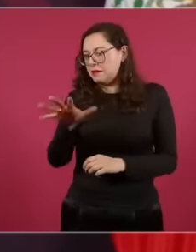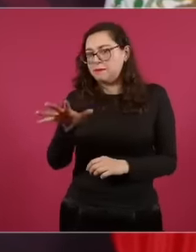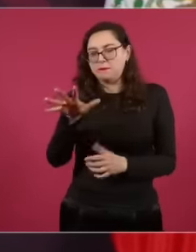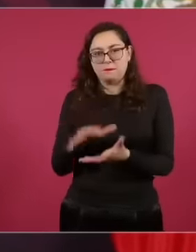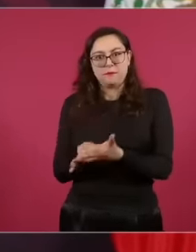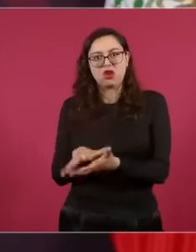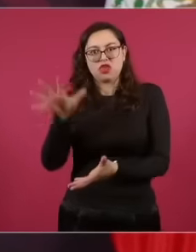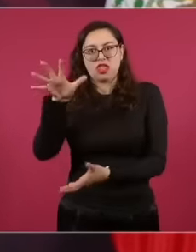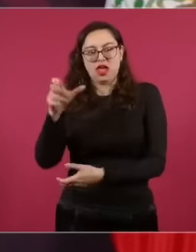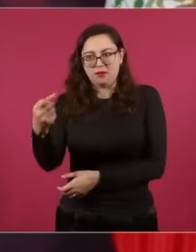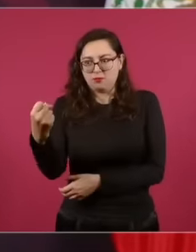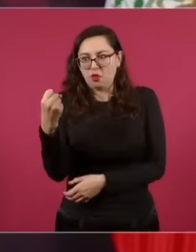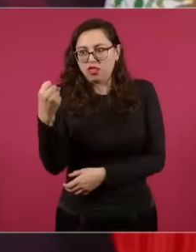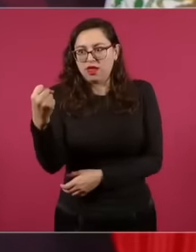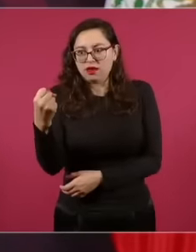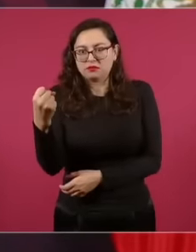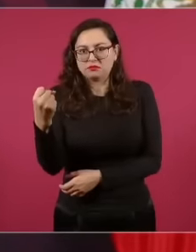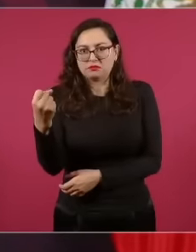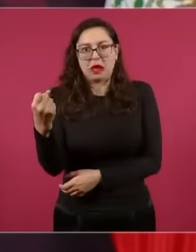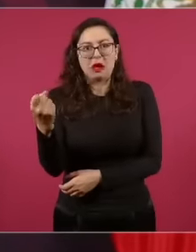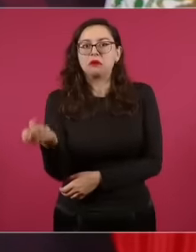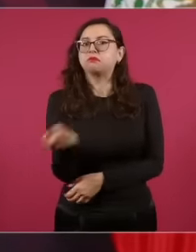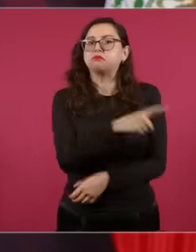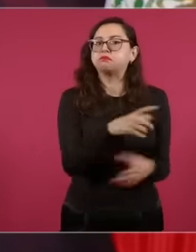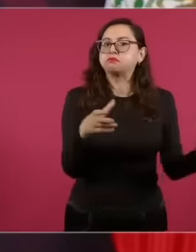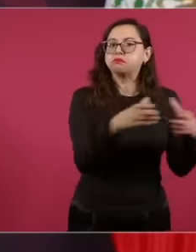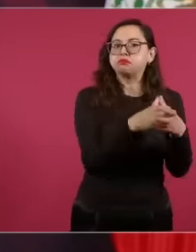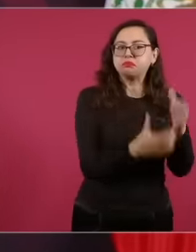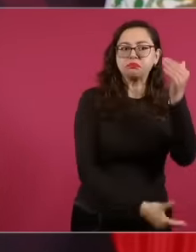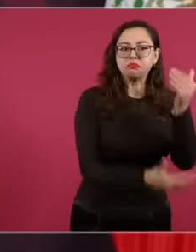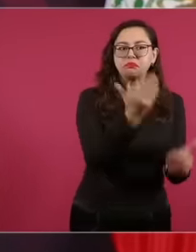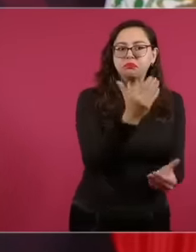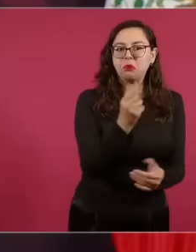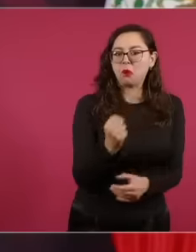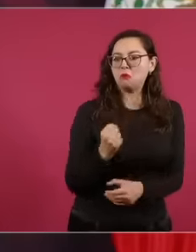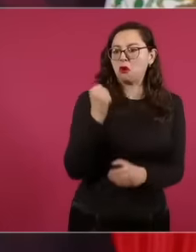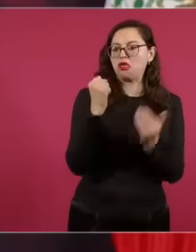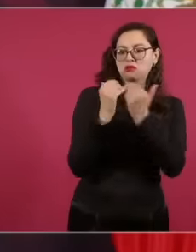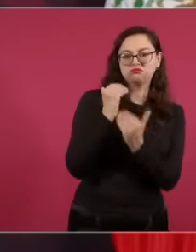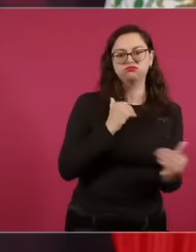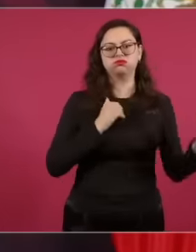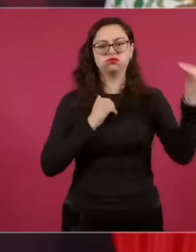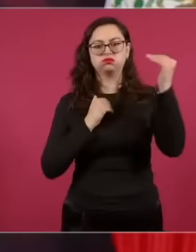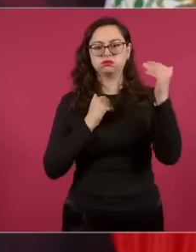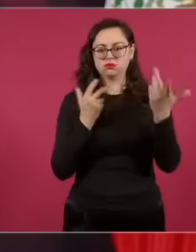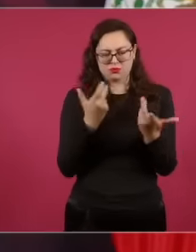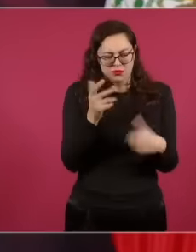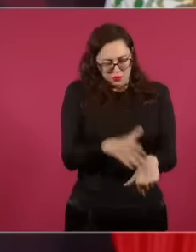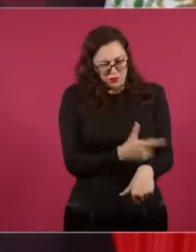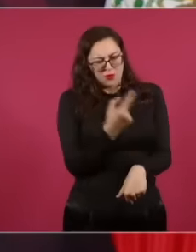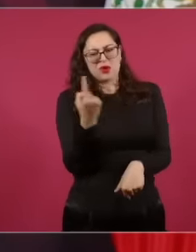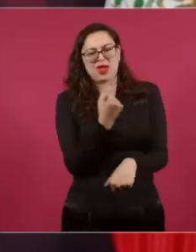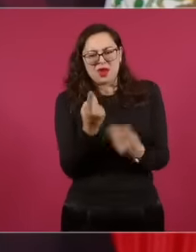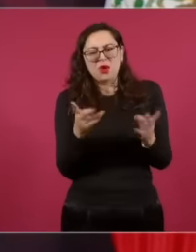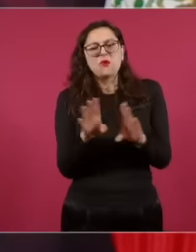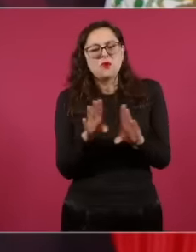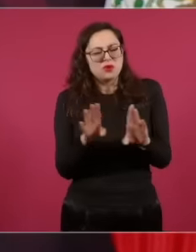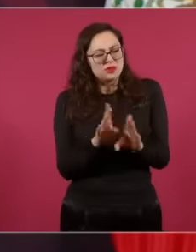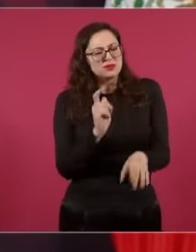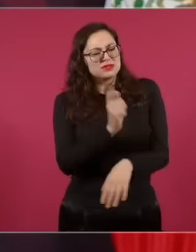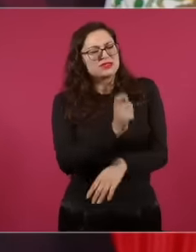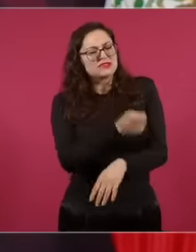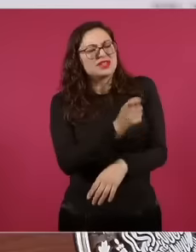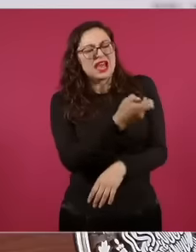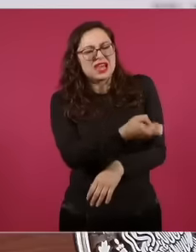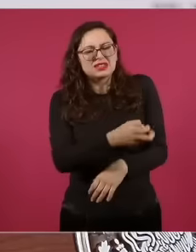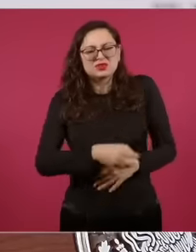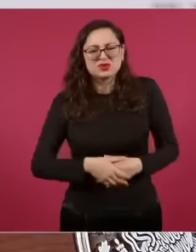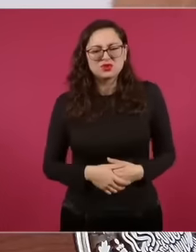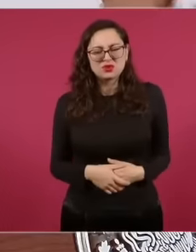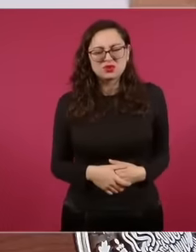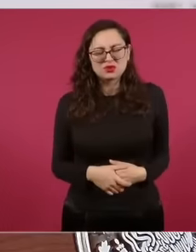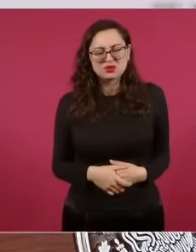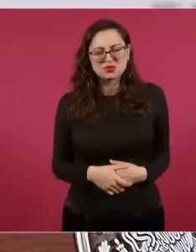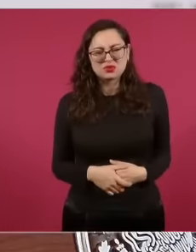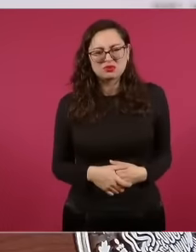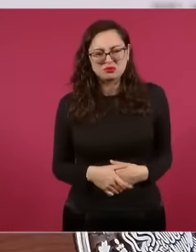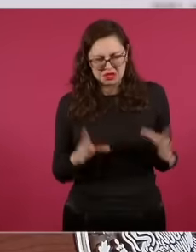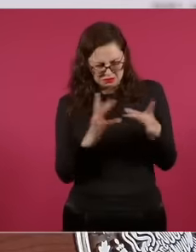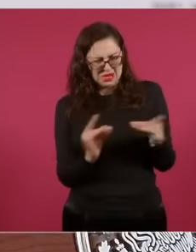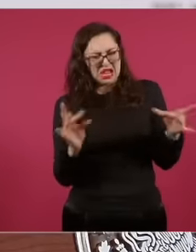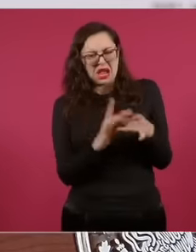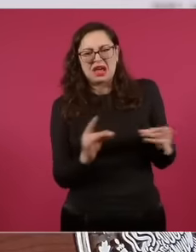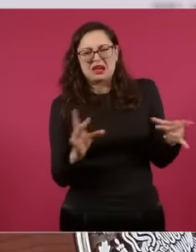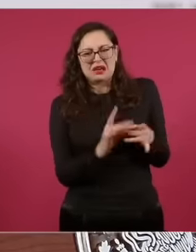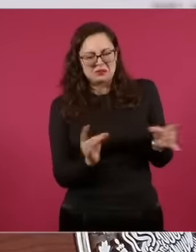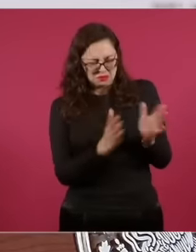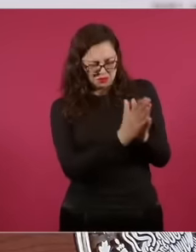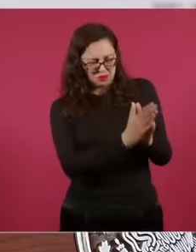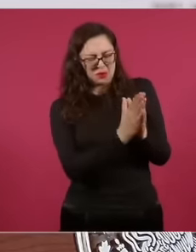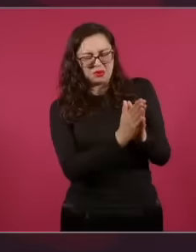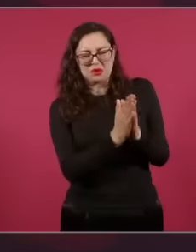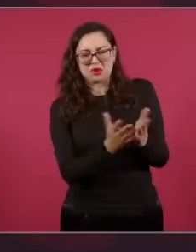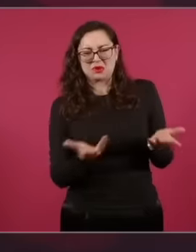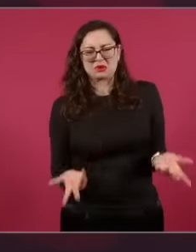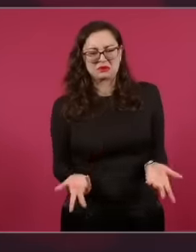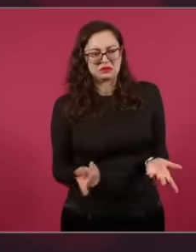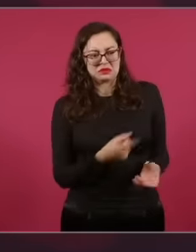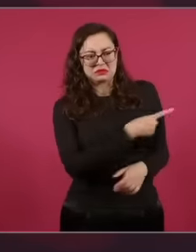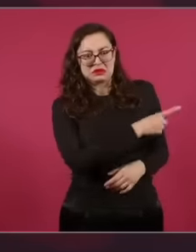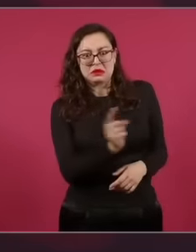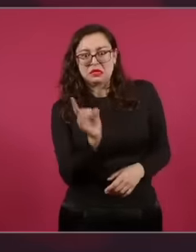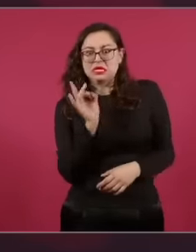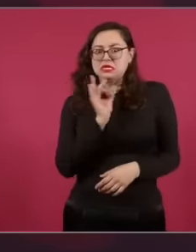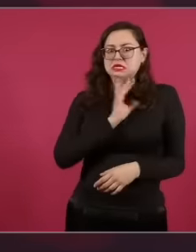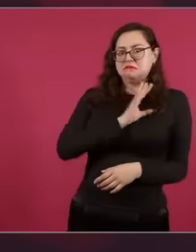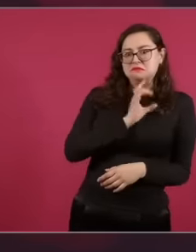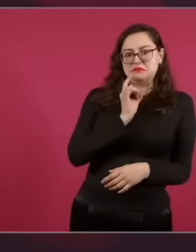citizens and Let this tell you what your fears are